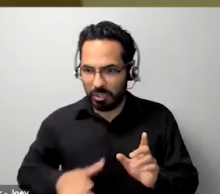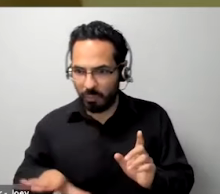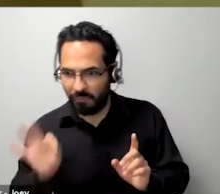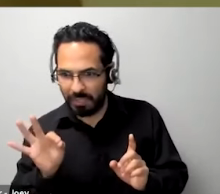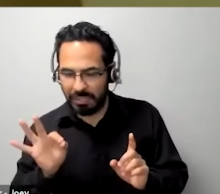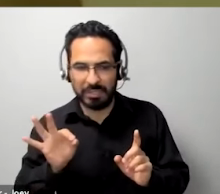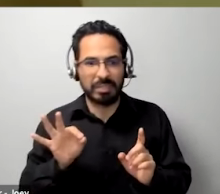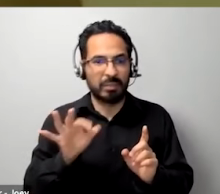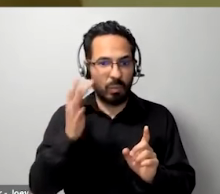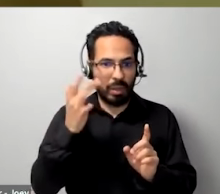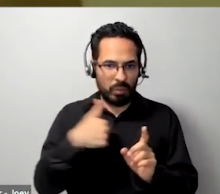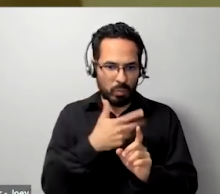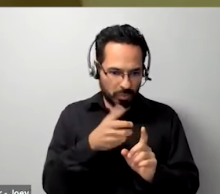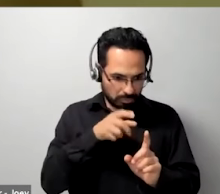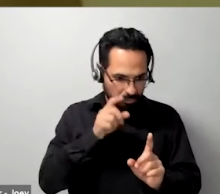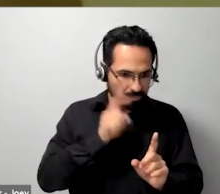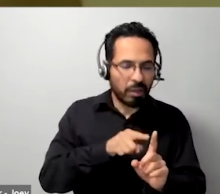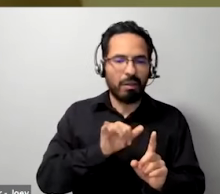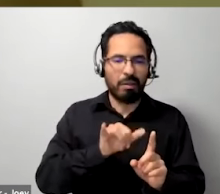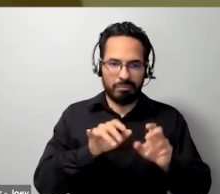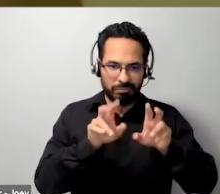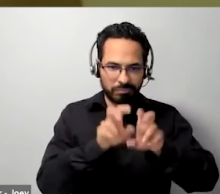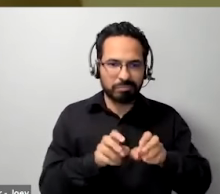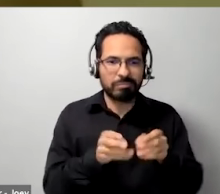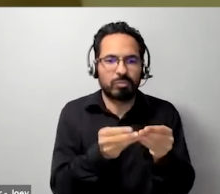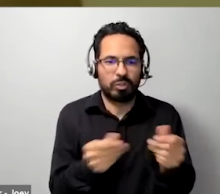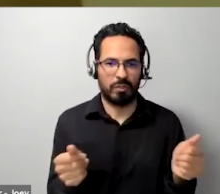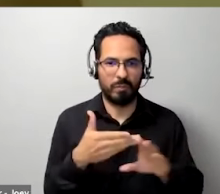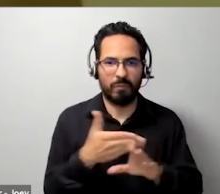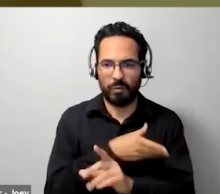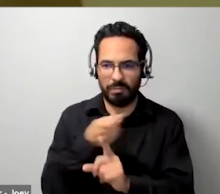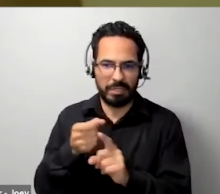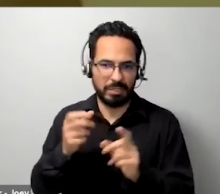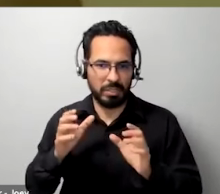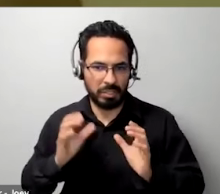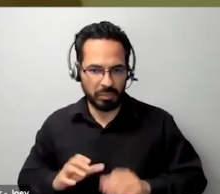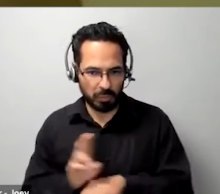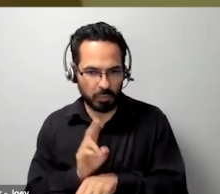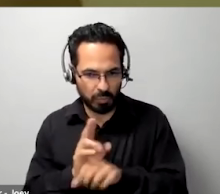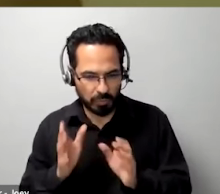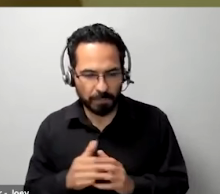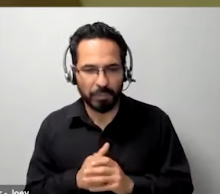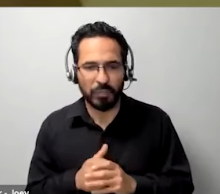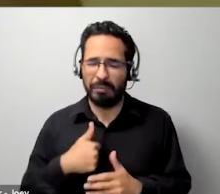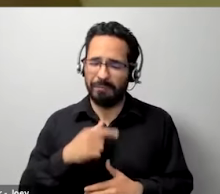and then get them resolved before there's really an impact to a user? So I'm really fortunate in that perspective.